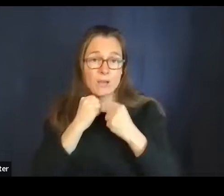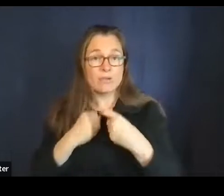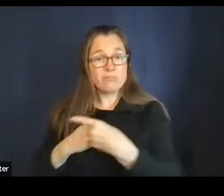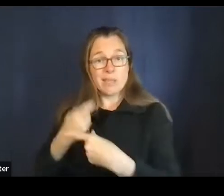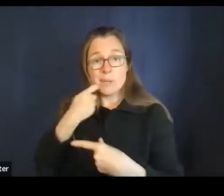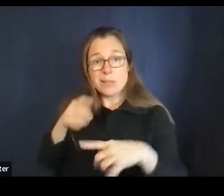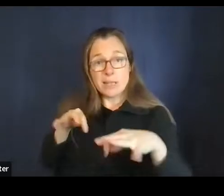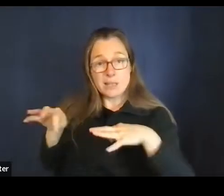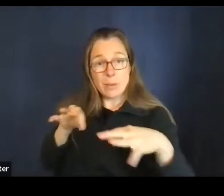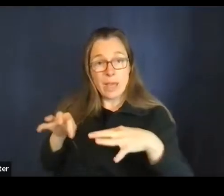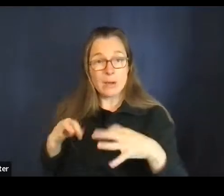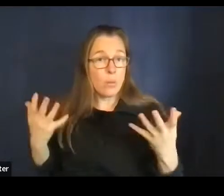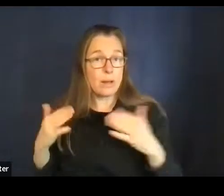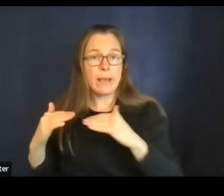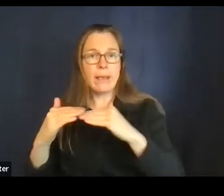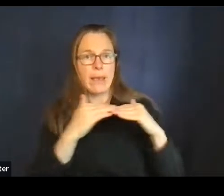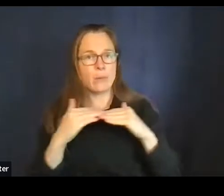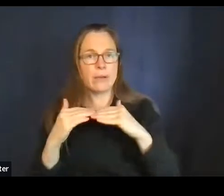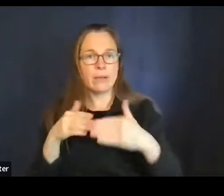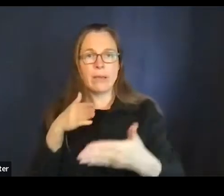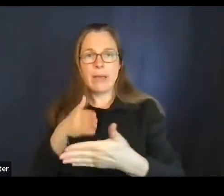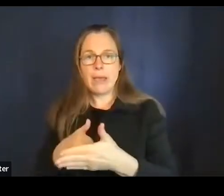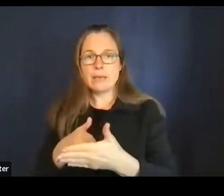The values of equity, anti-racism, collaboration,